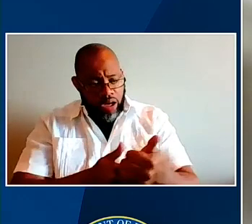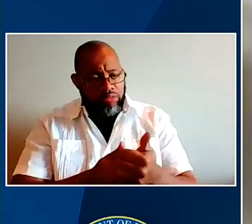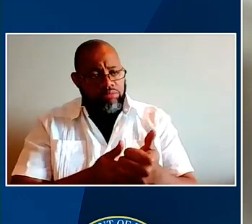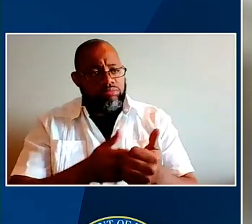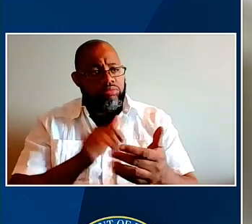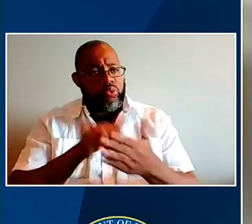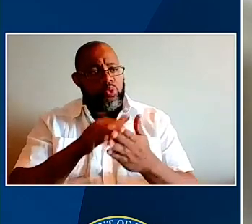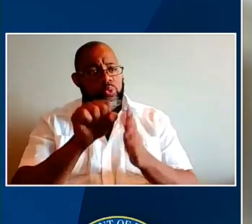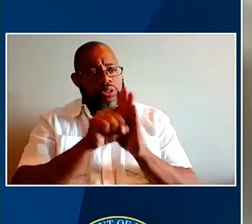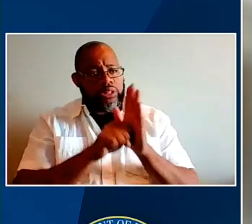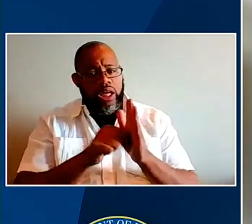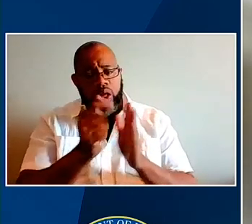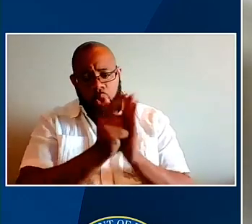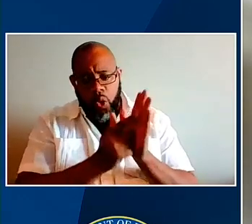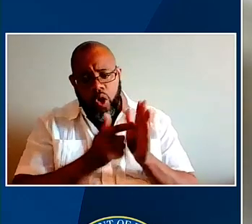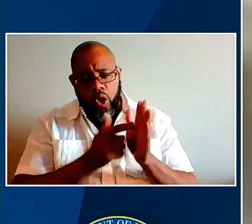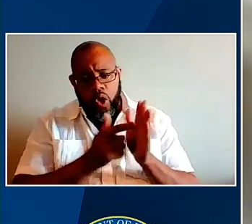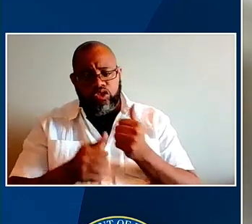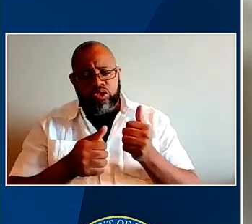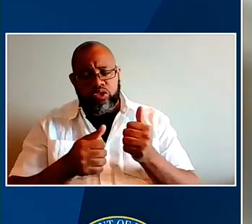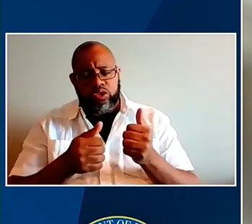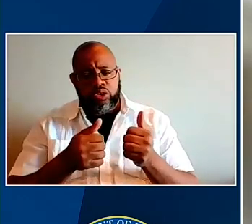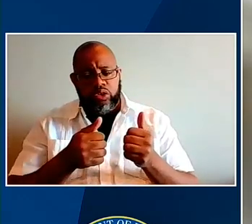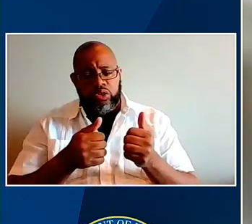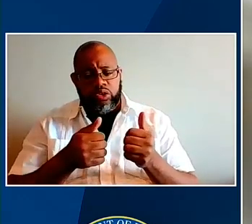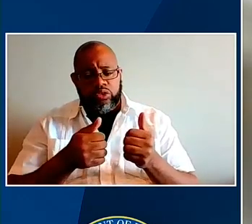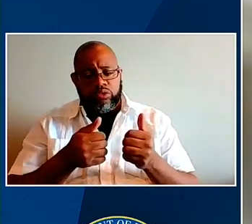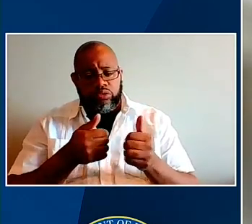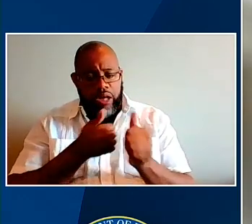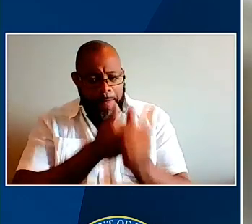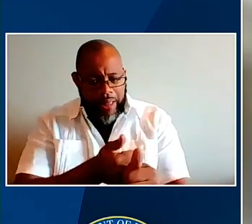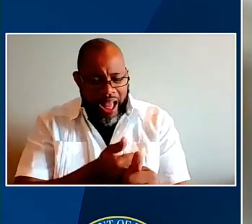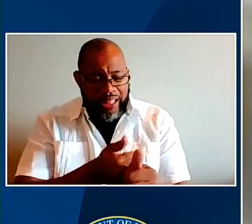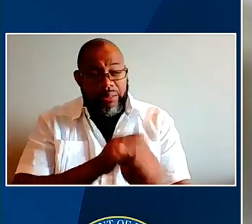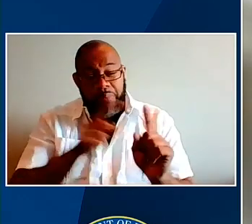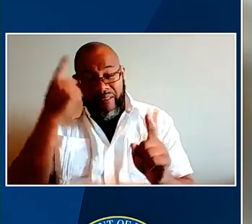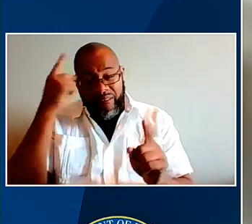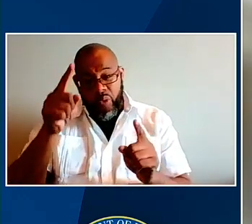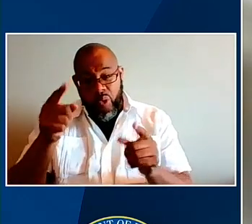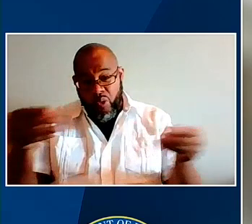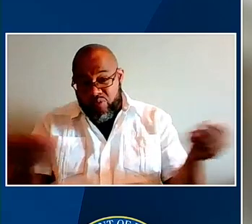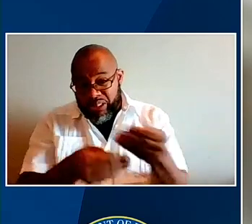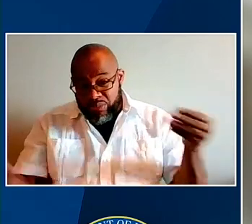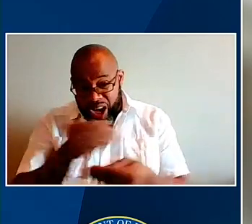retention, those types of things. I think as far as reciprocity goes, that